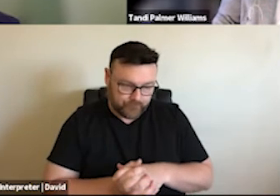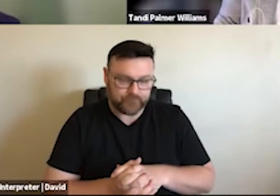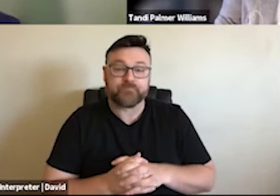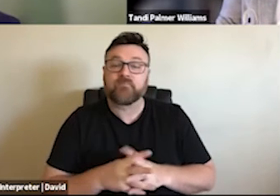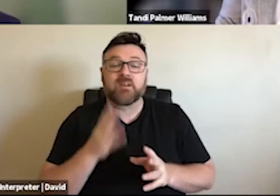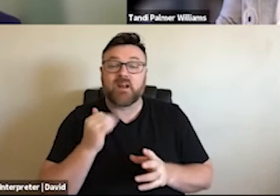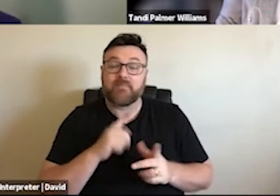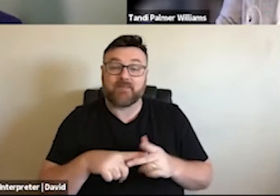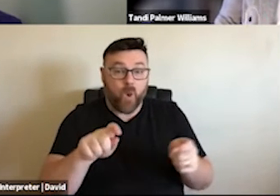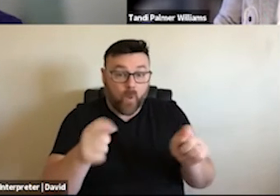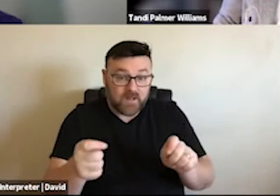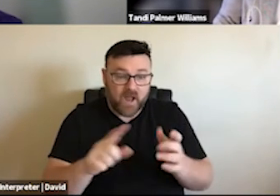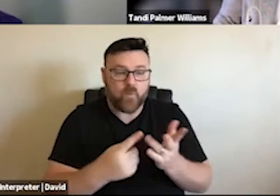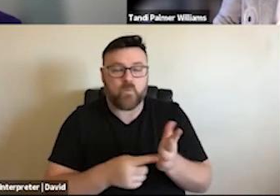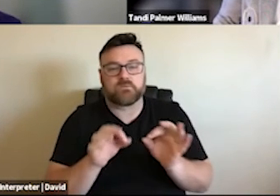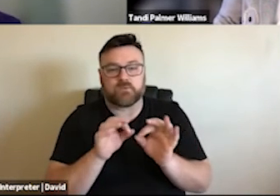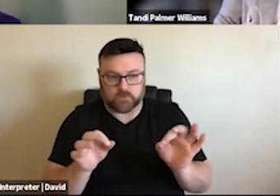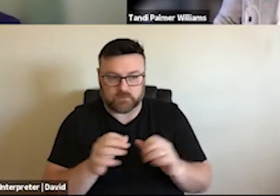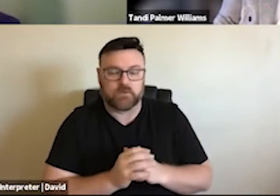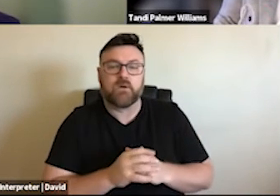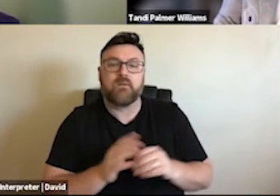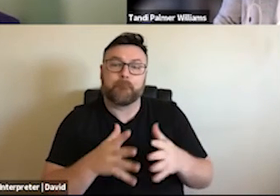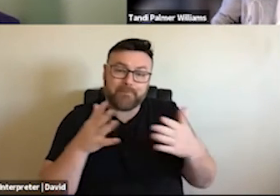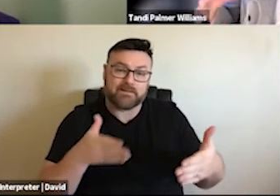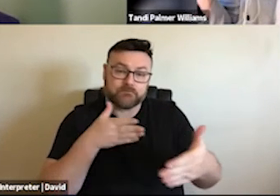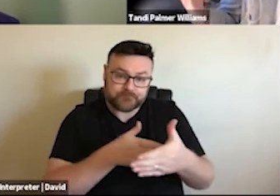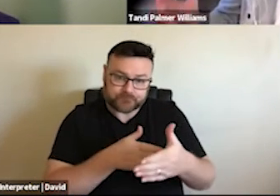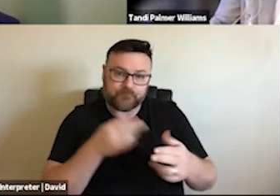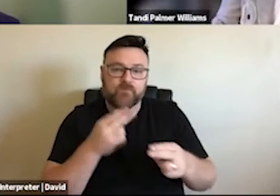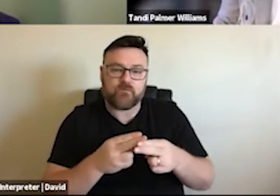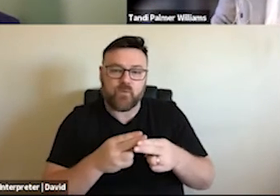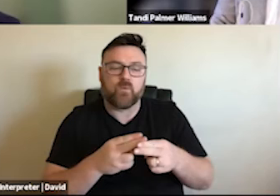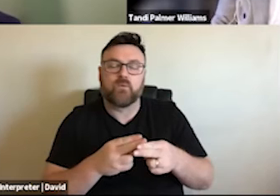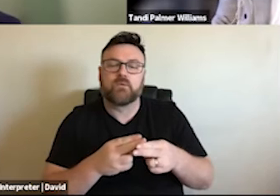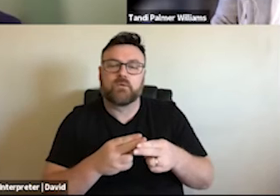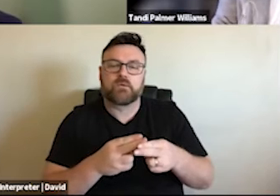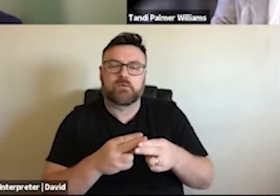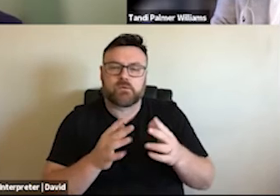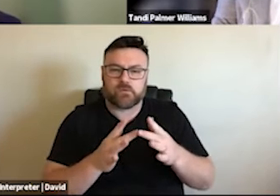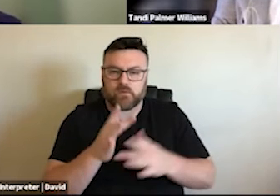top barrier to engaging online, the largest proportion relate to is a generally don't